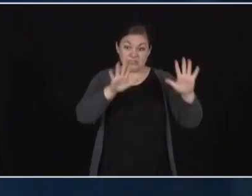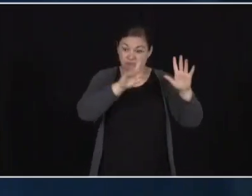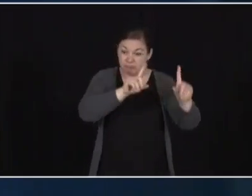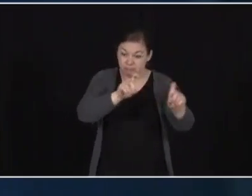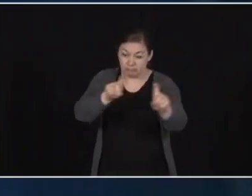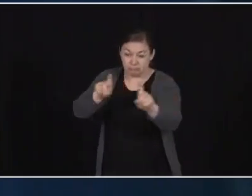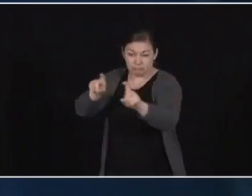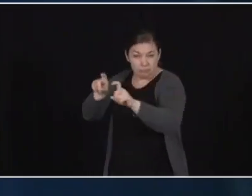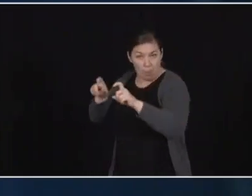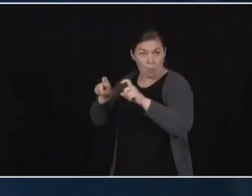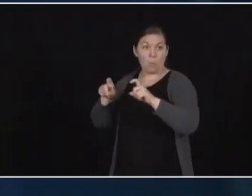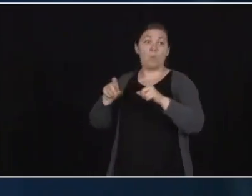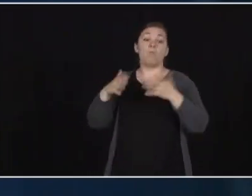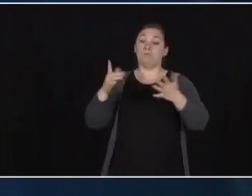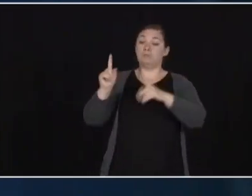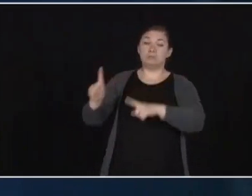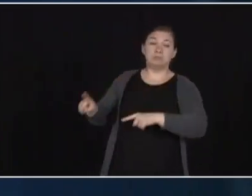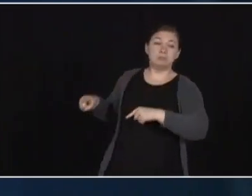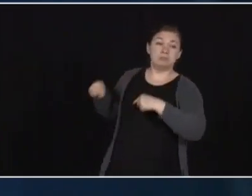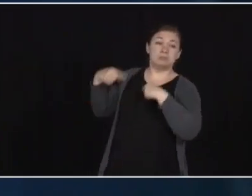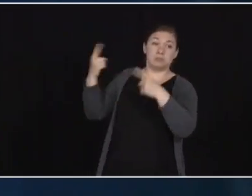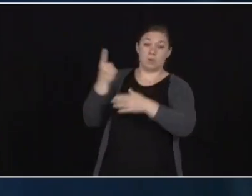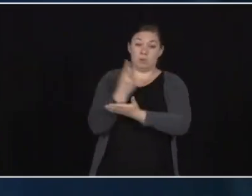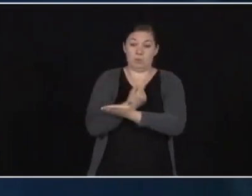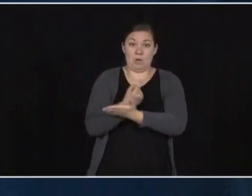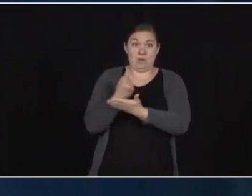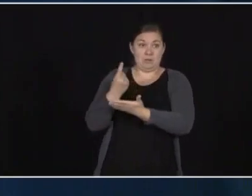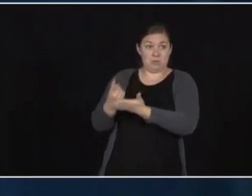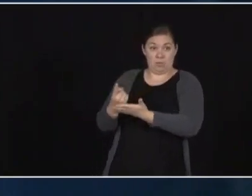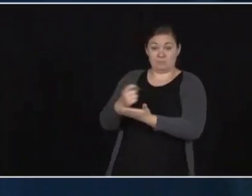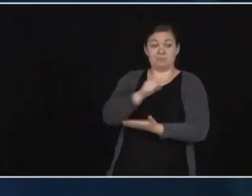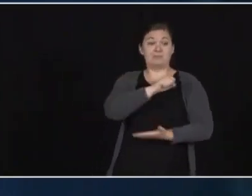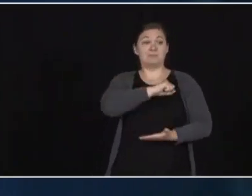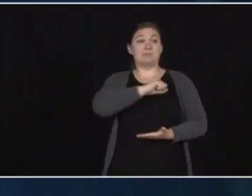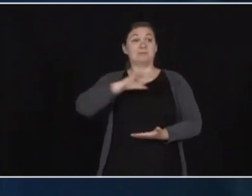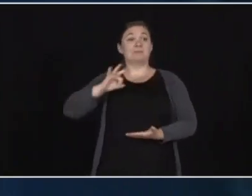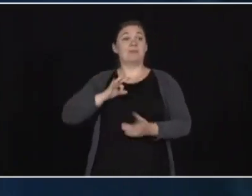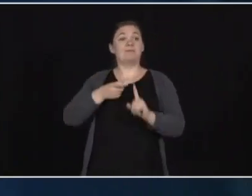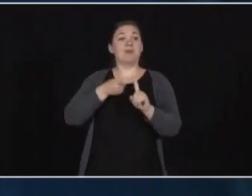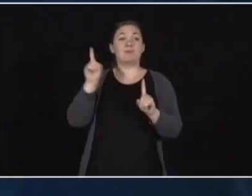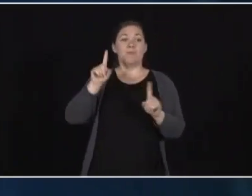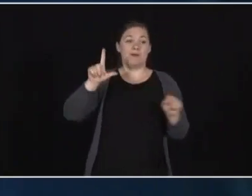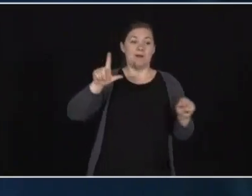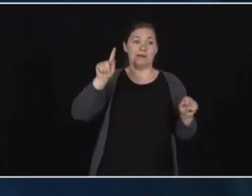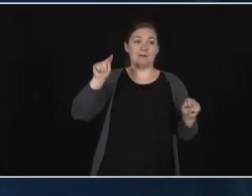staff at the LCB oh were provided the opportunity